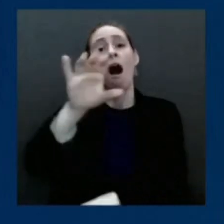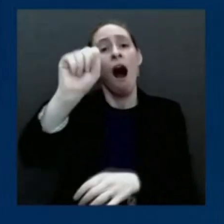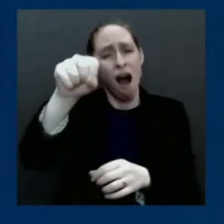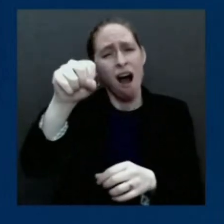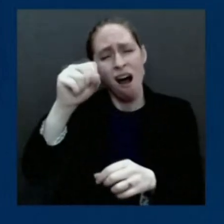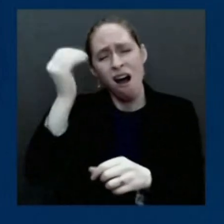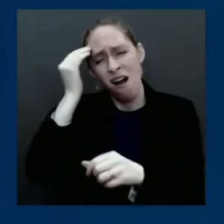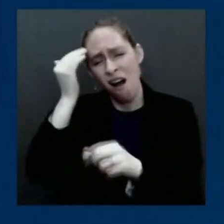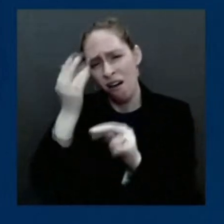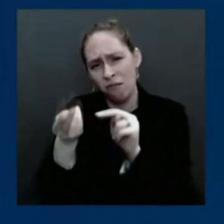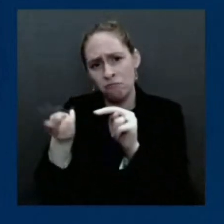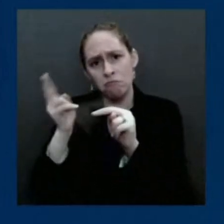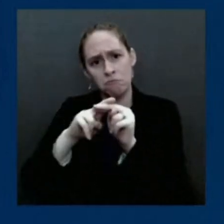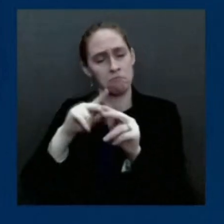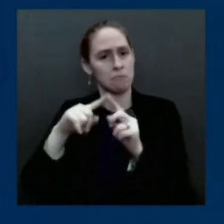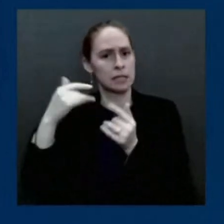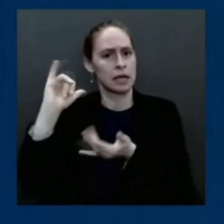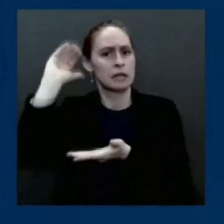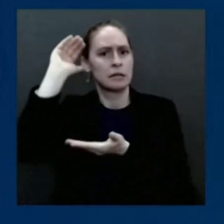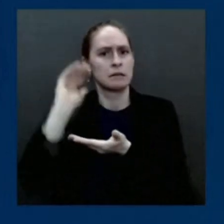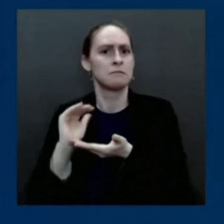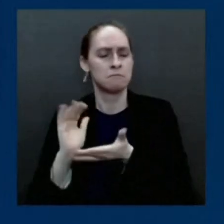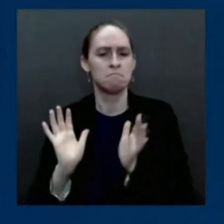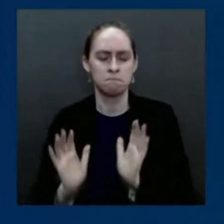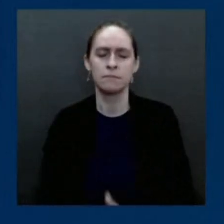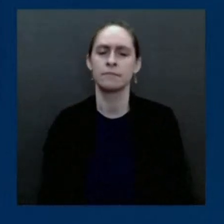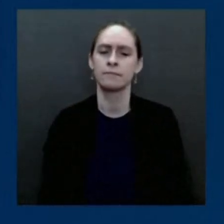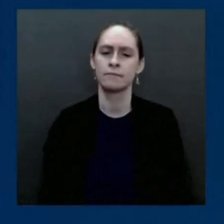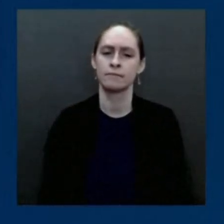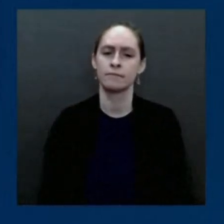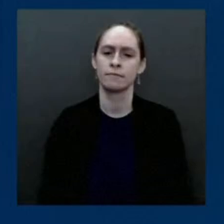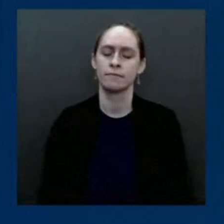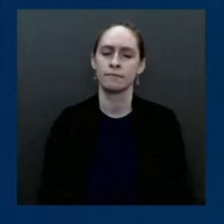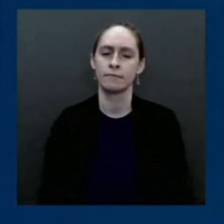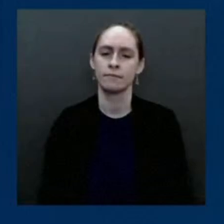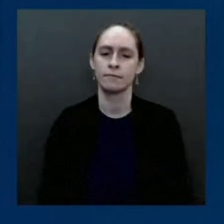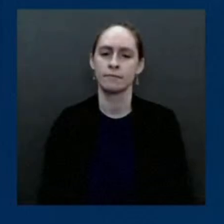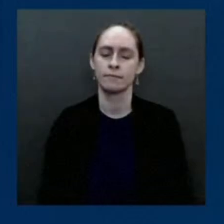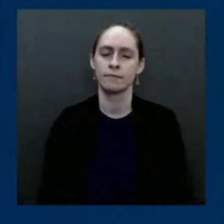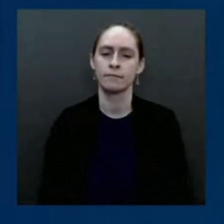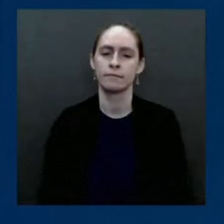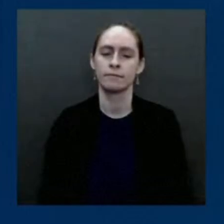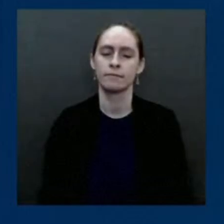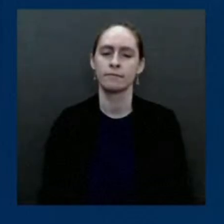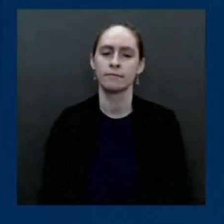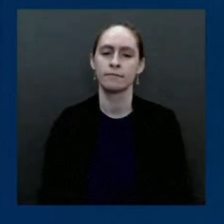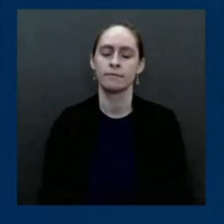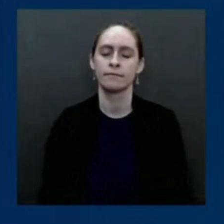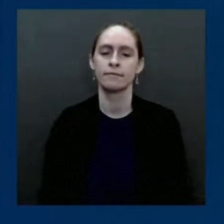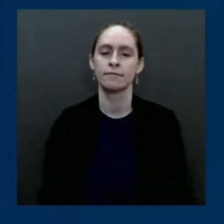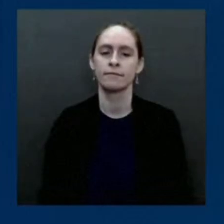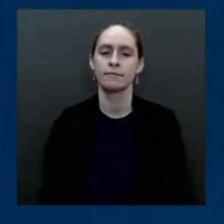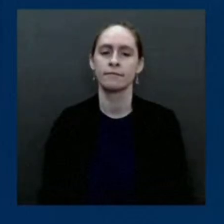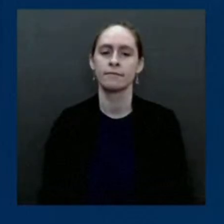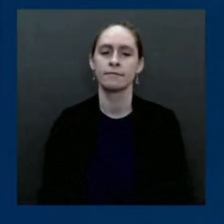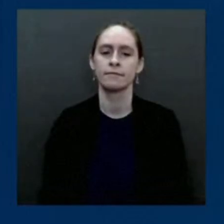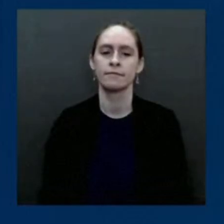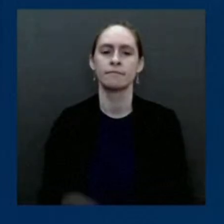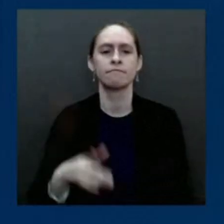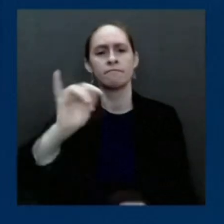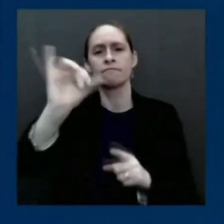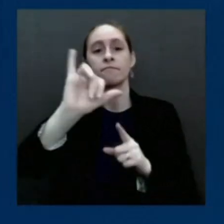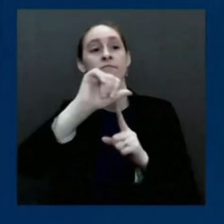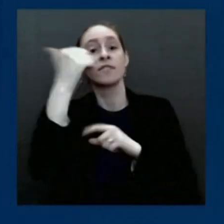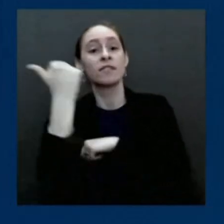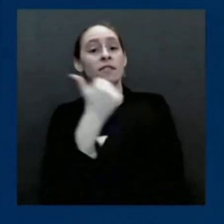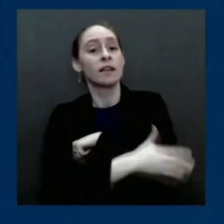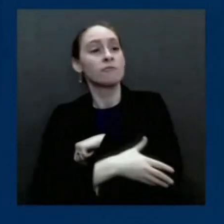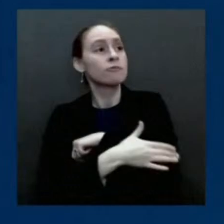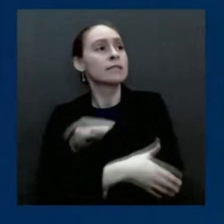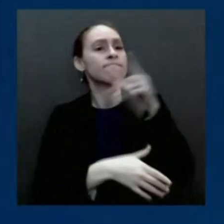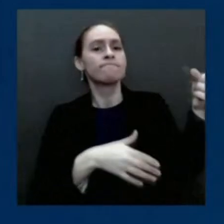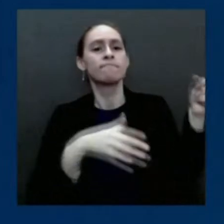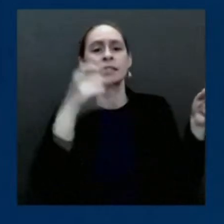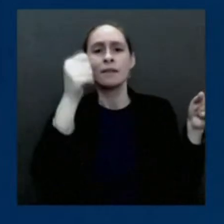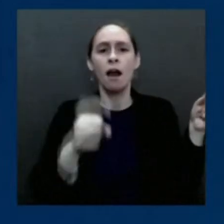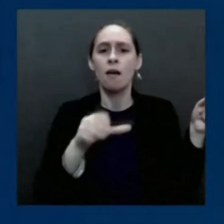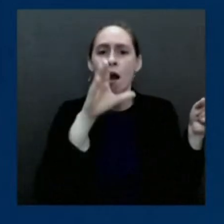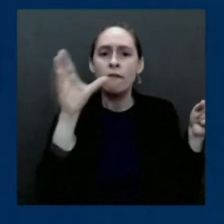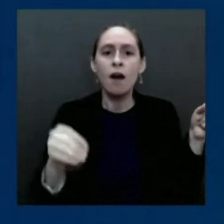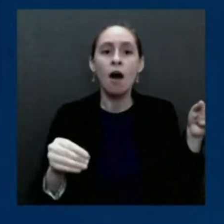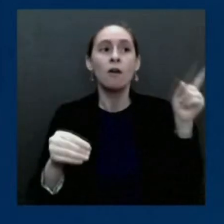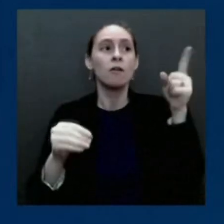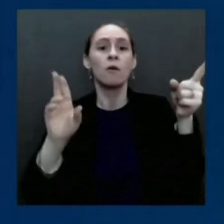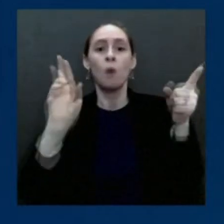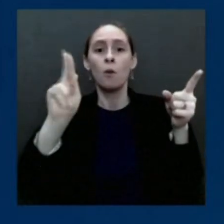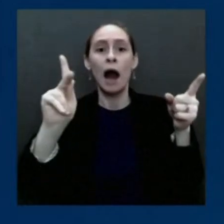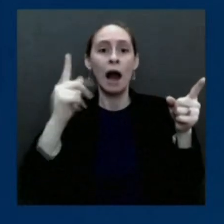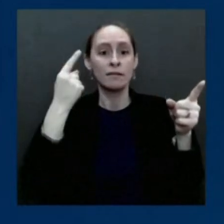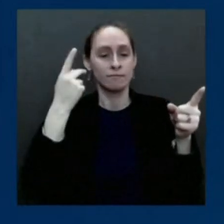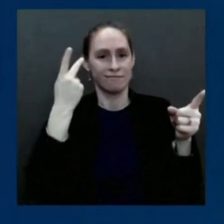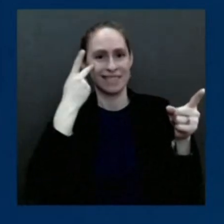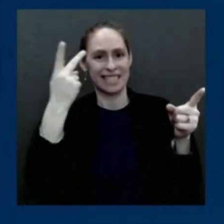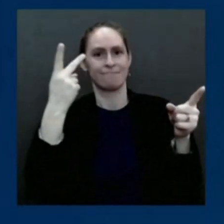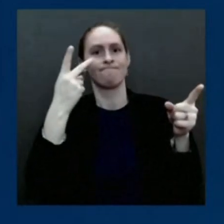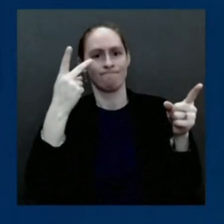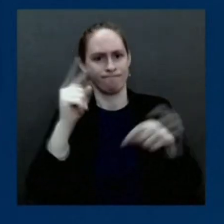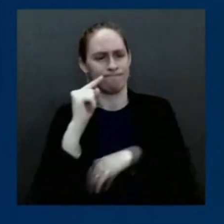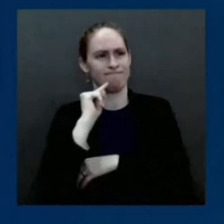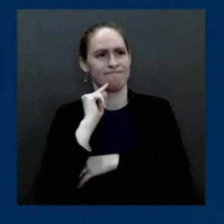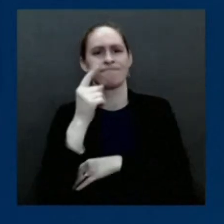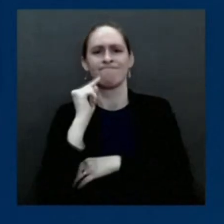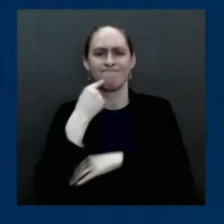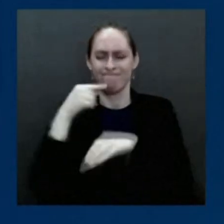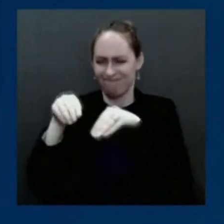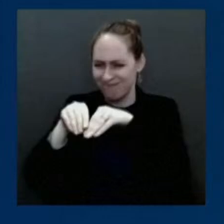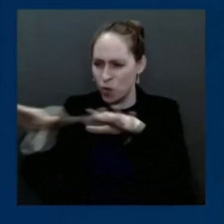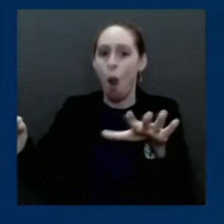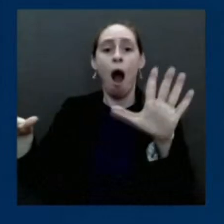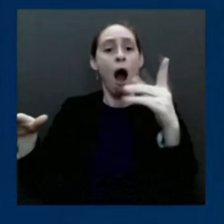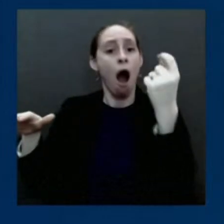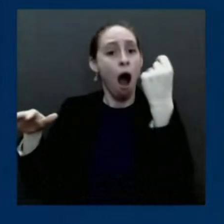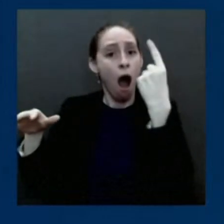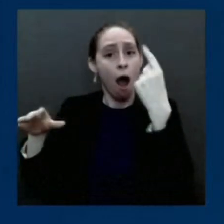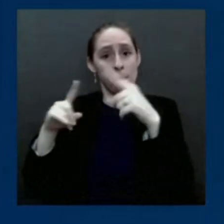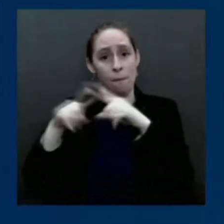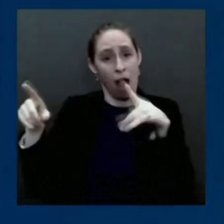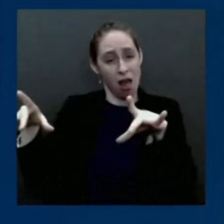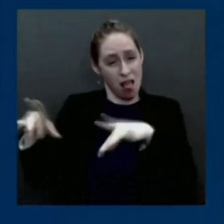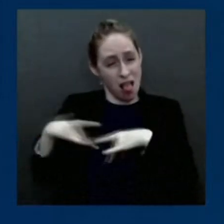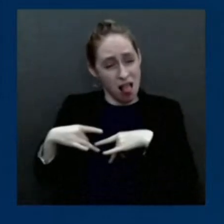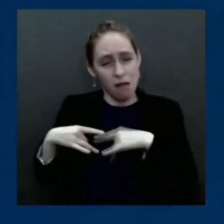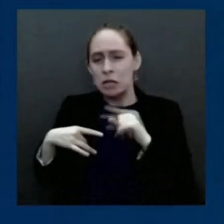9000 PER DAY AN INCREASE OF A